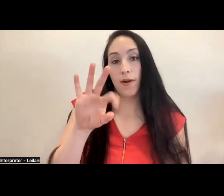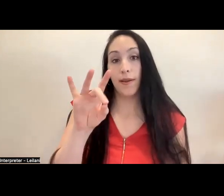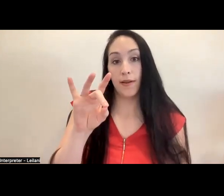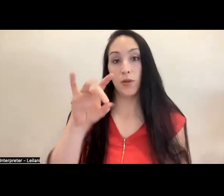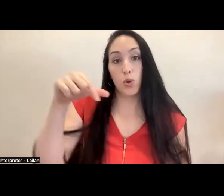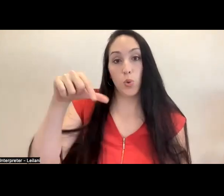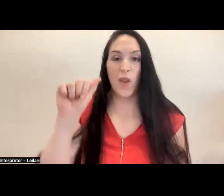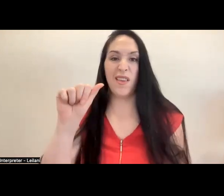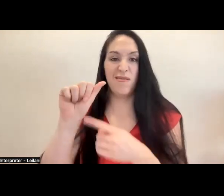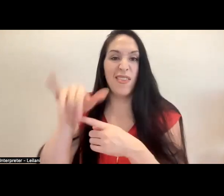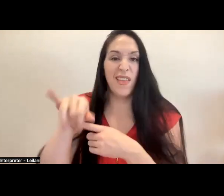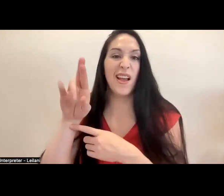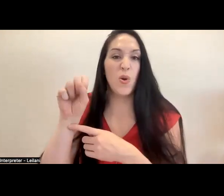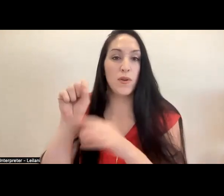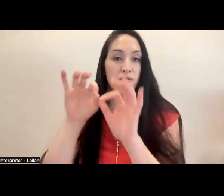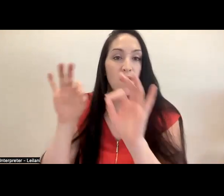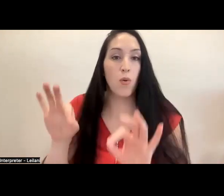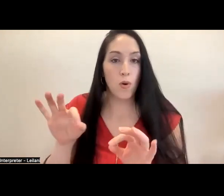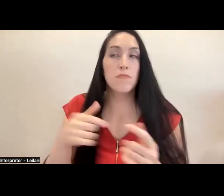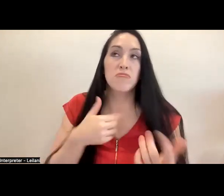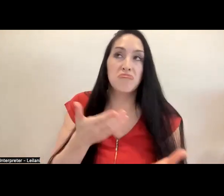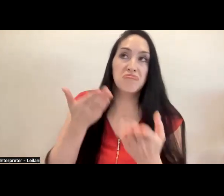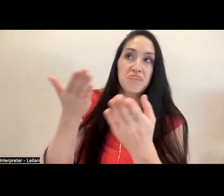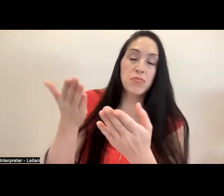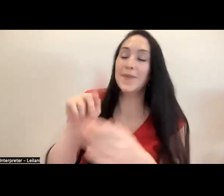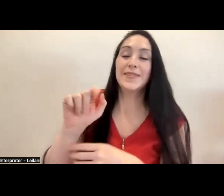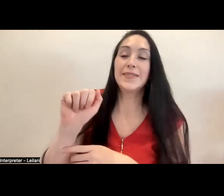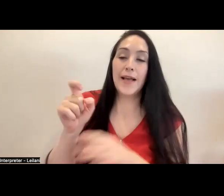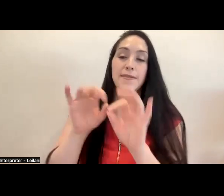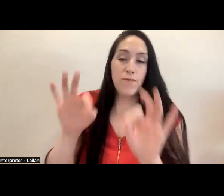to the Irs stating that this individual has enable account.